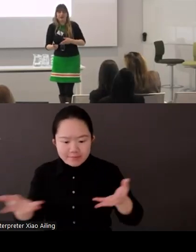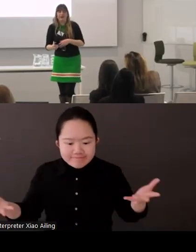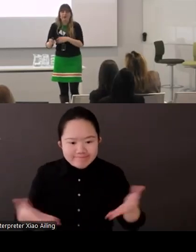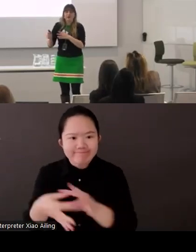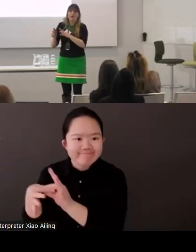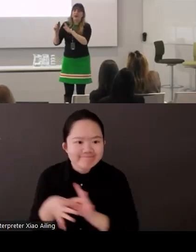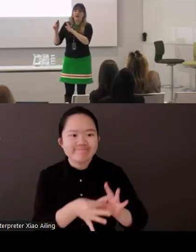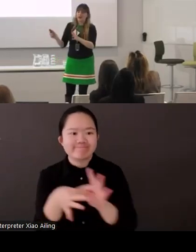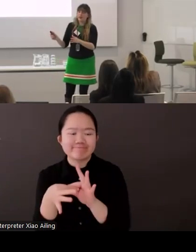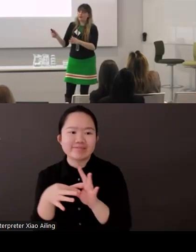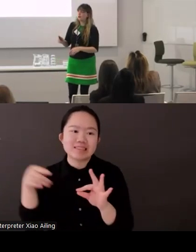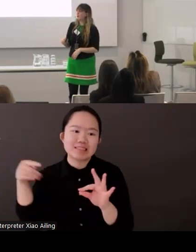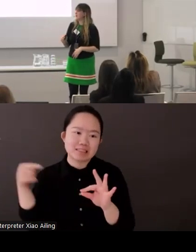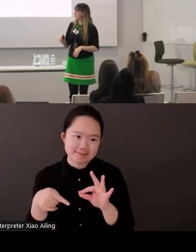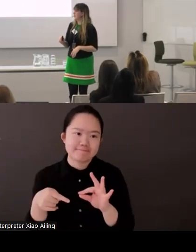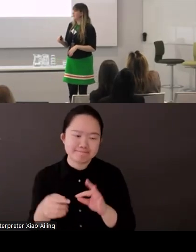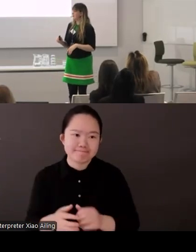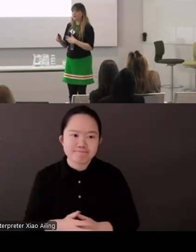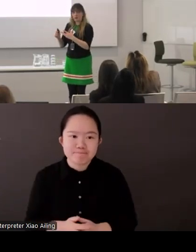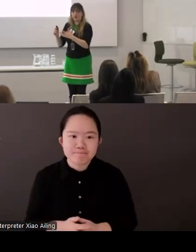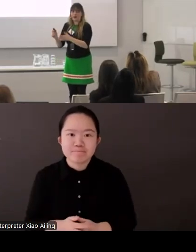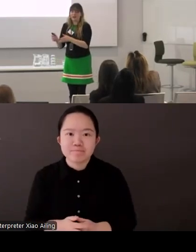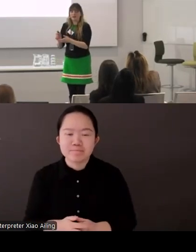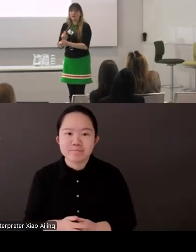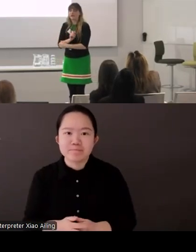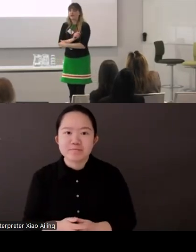And also, both in the both parents, but also,